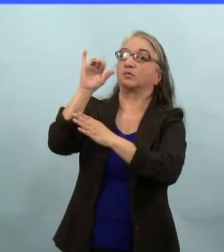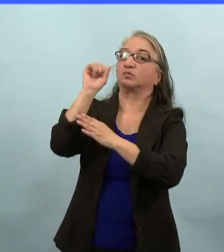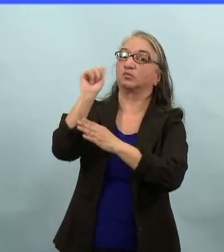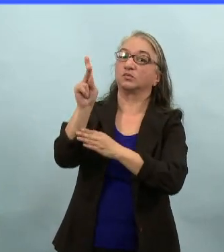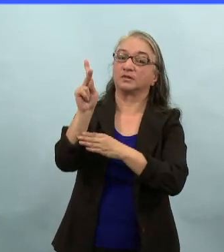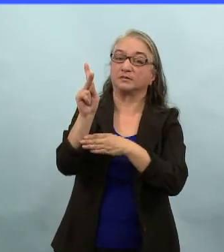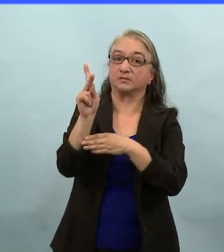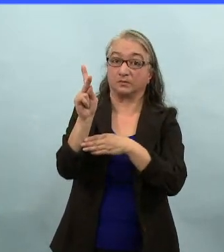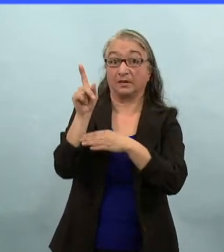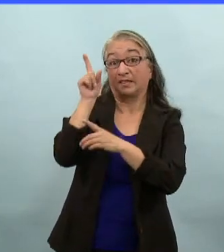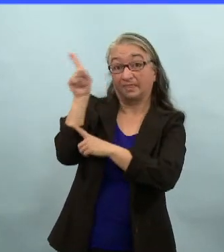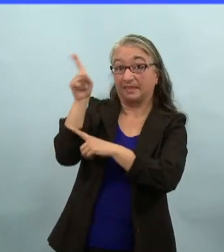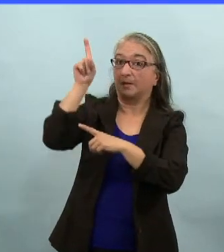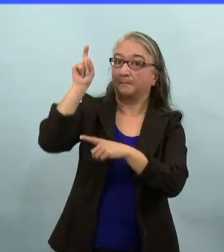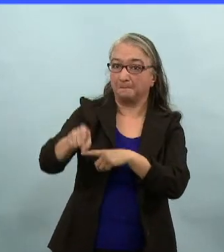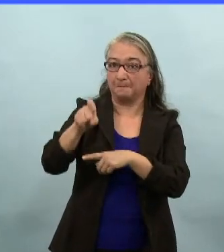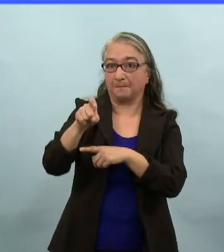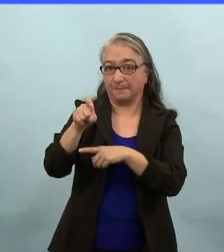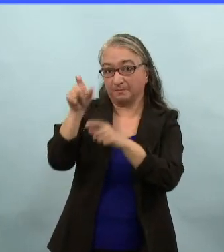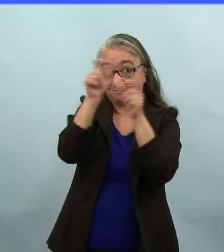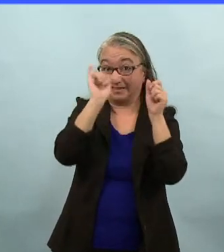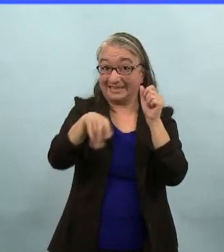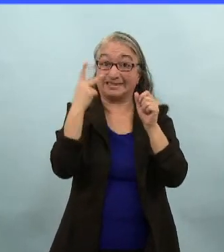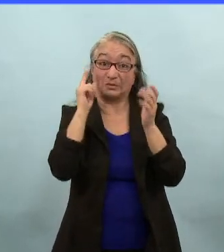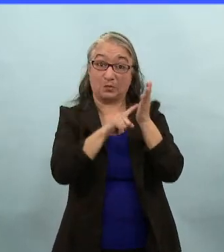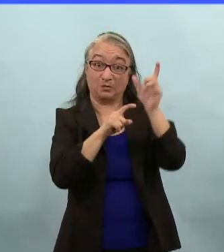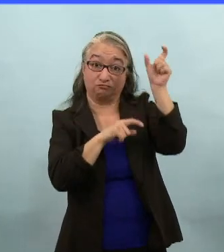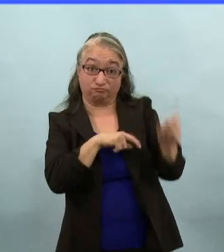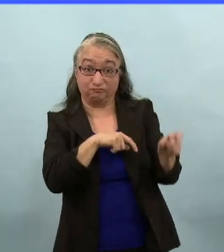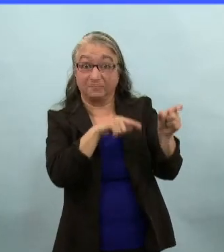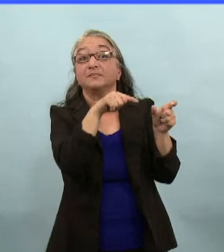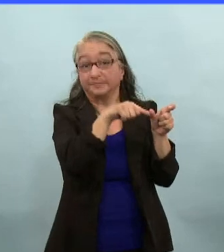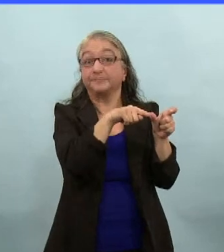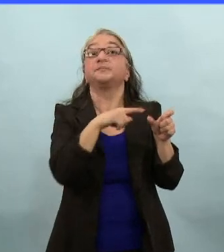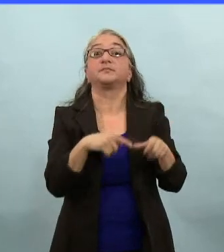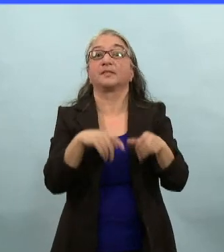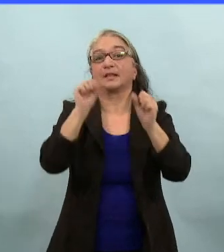how important it is for you especially if you're over 50 to get your booster dose